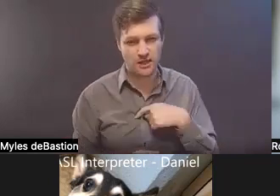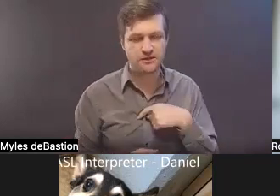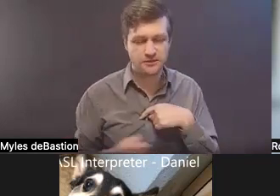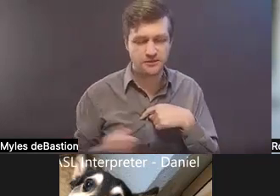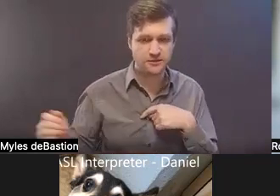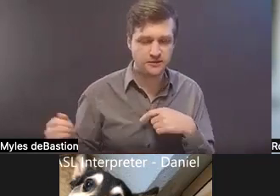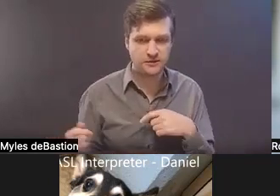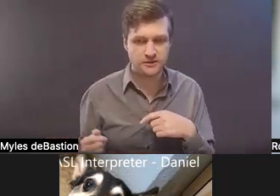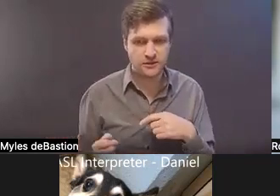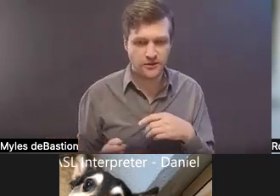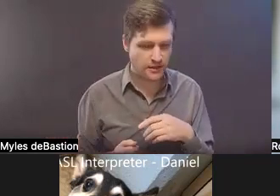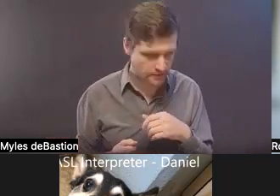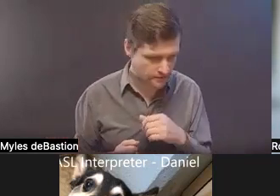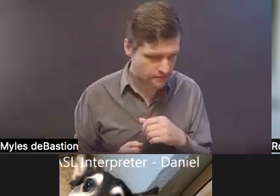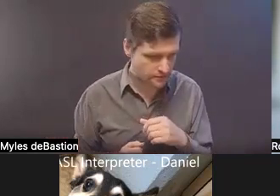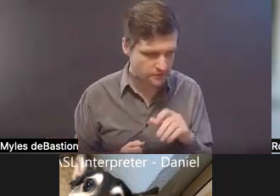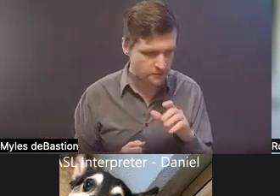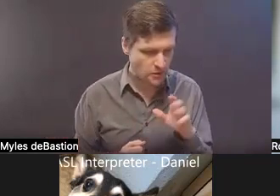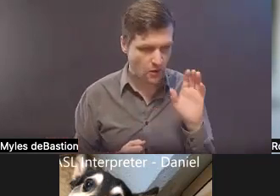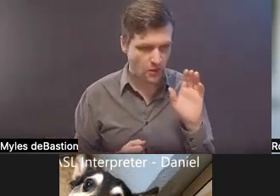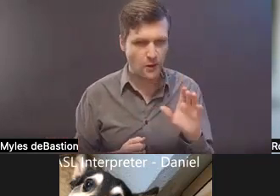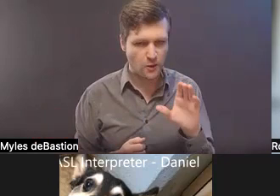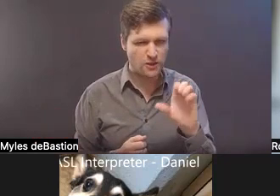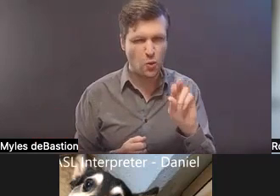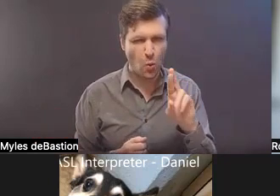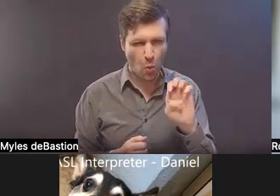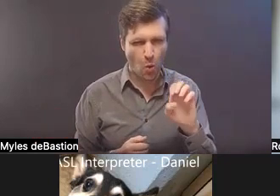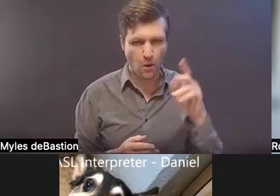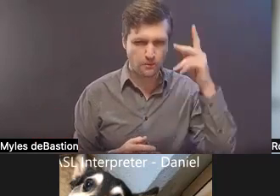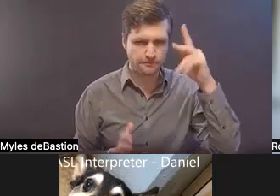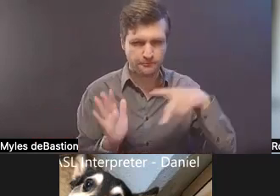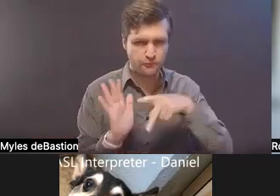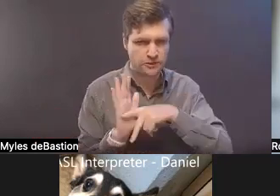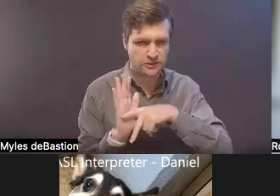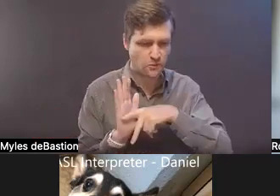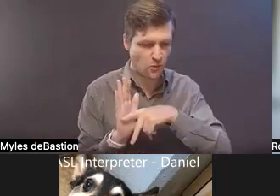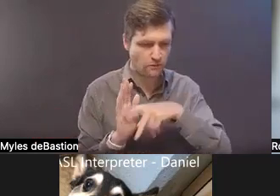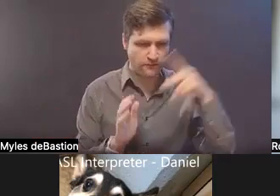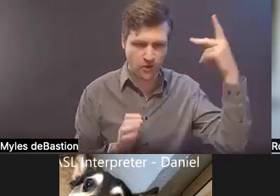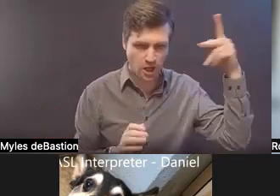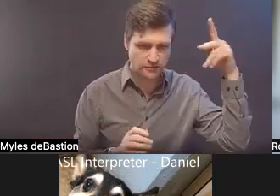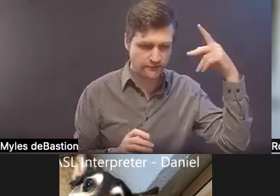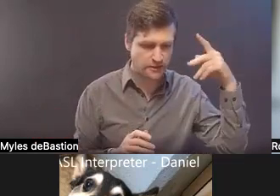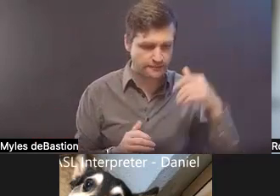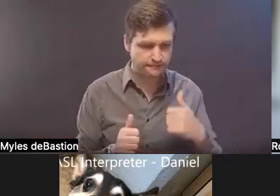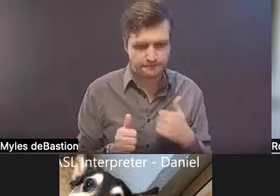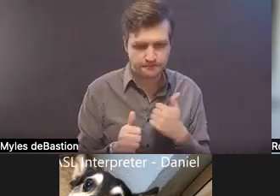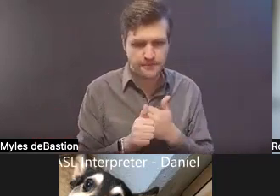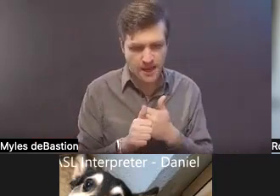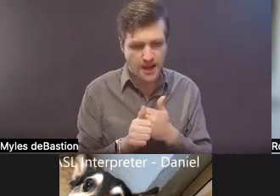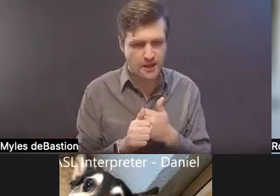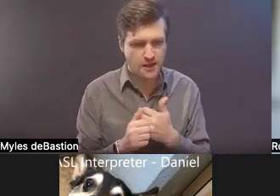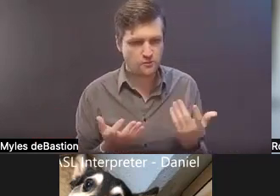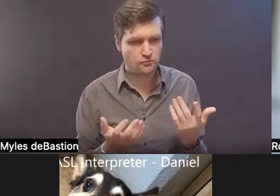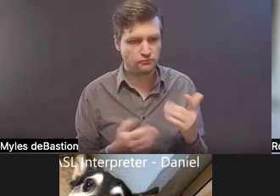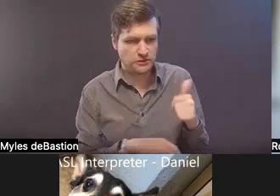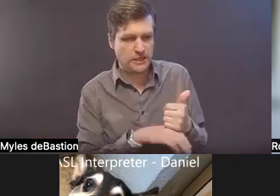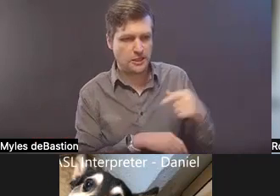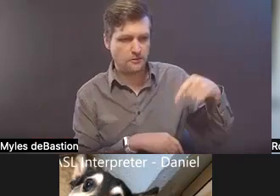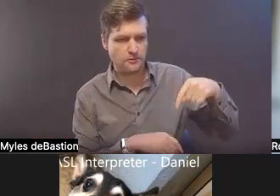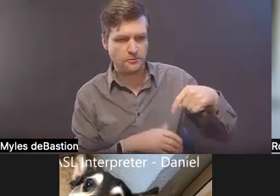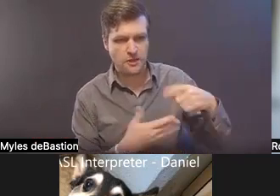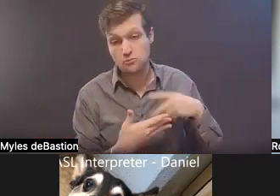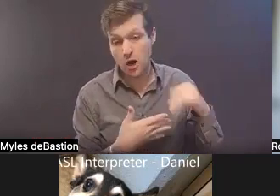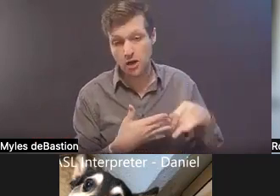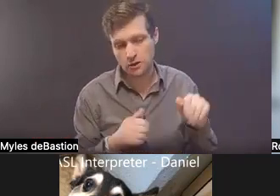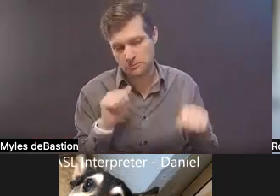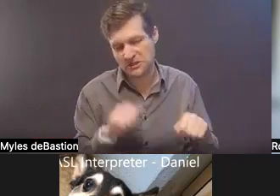you know, there is nothing about us that these core principles or philosophies that are based on